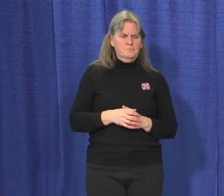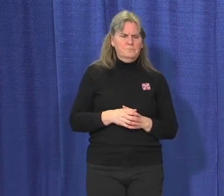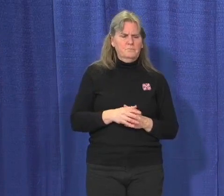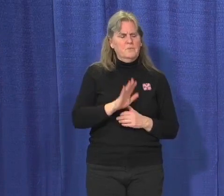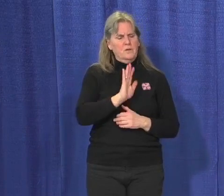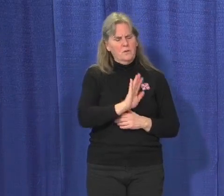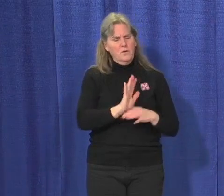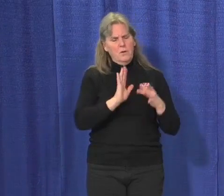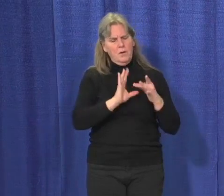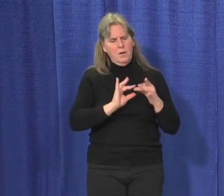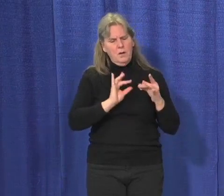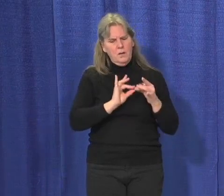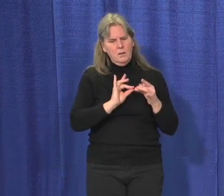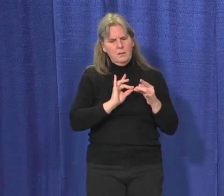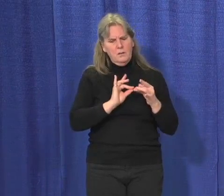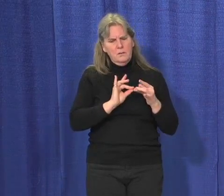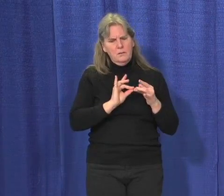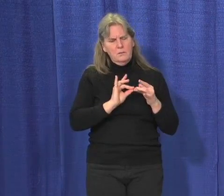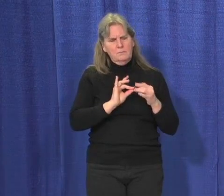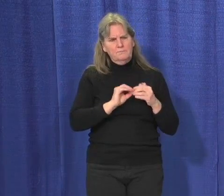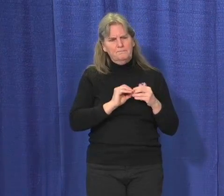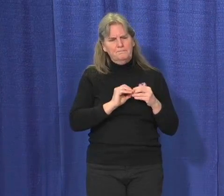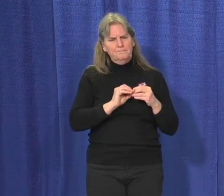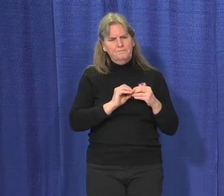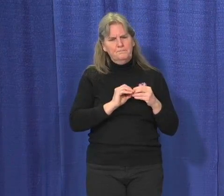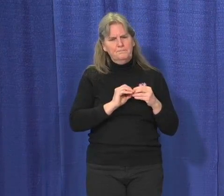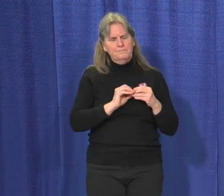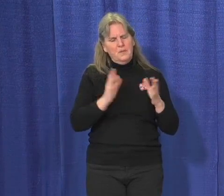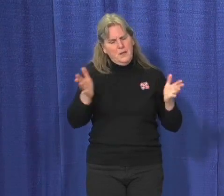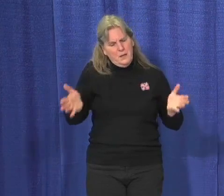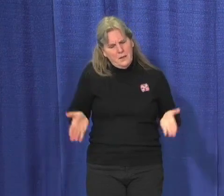possible. Your comments on encouraging